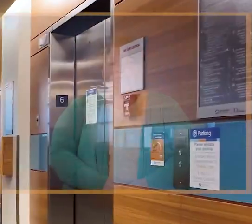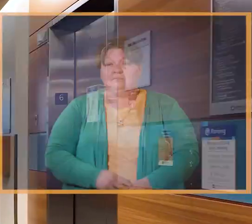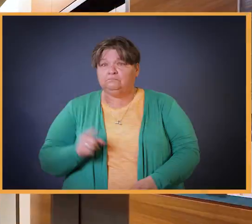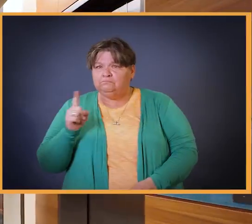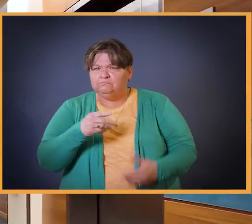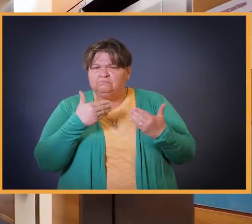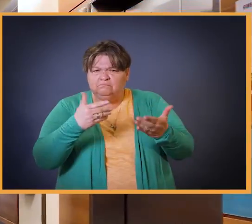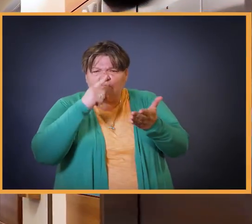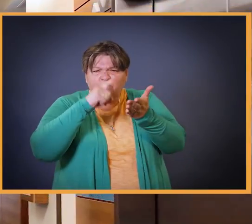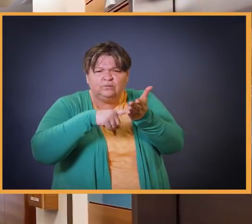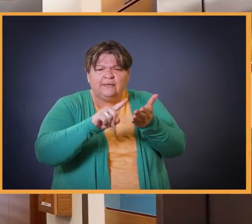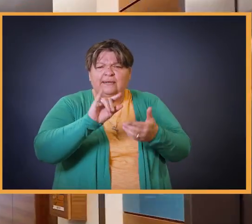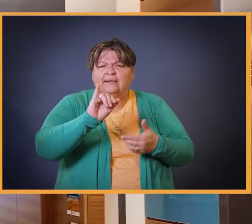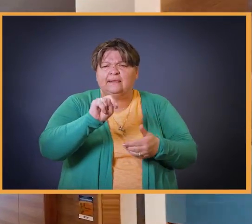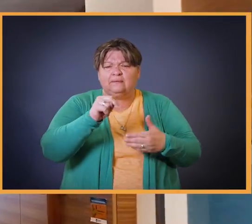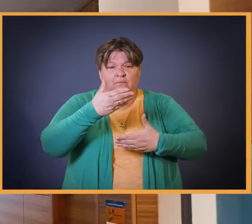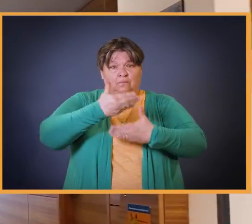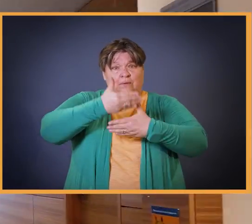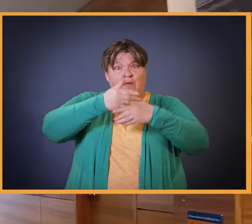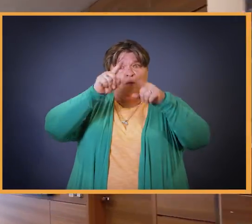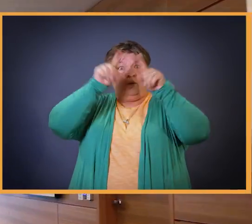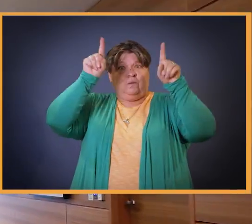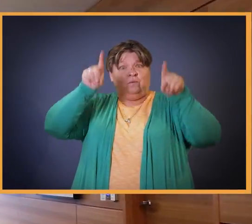Check in at the front desk.